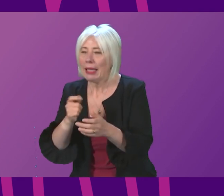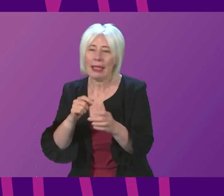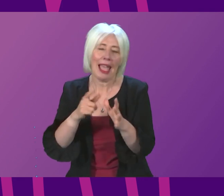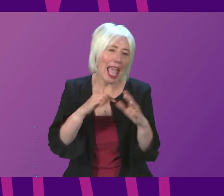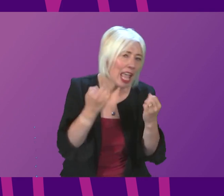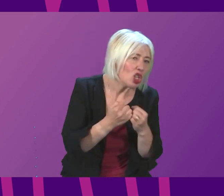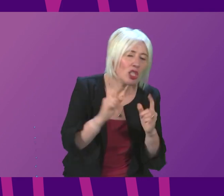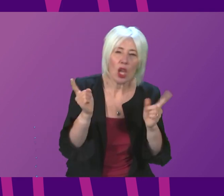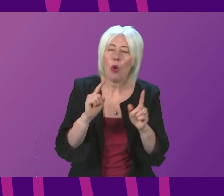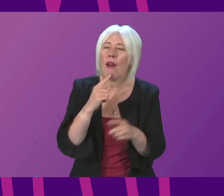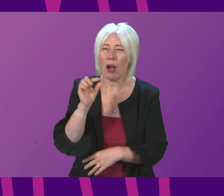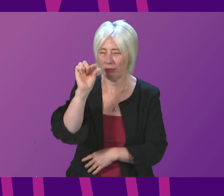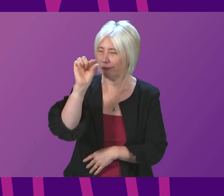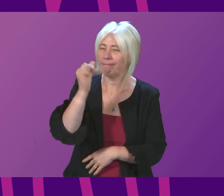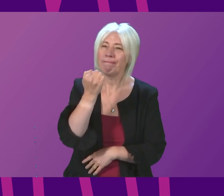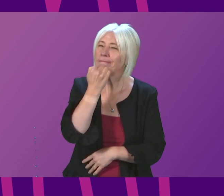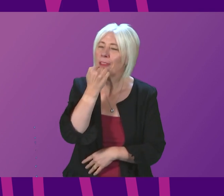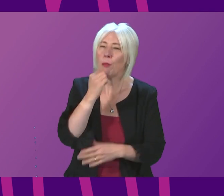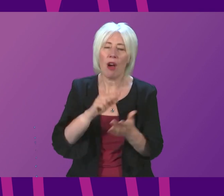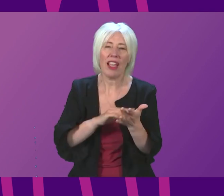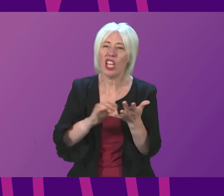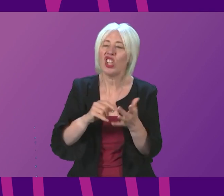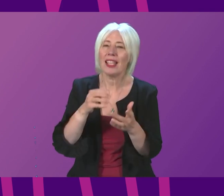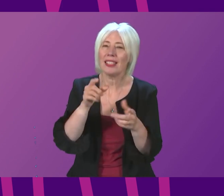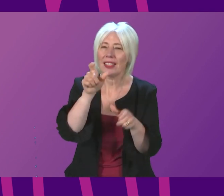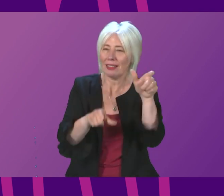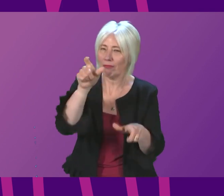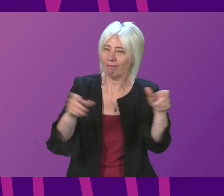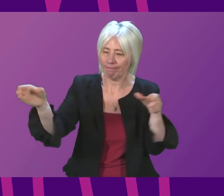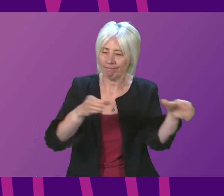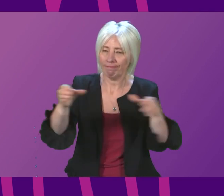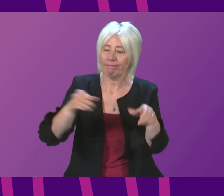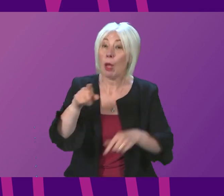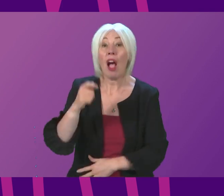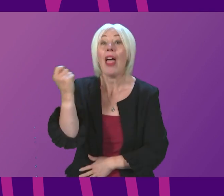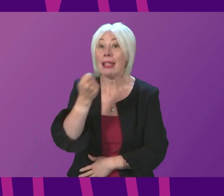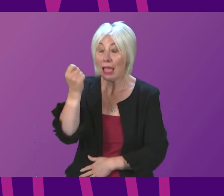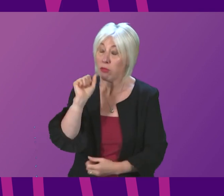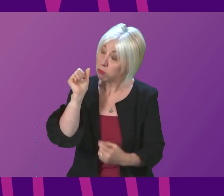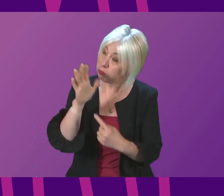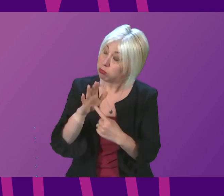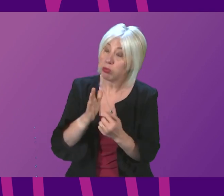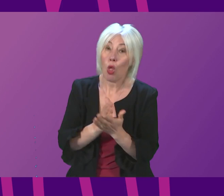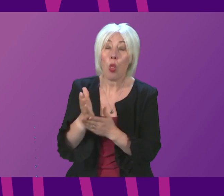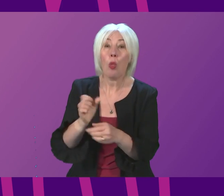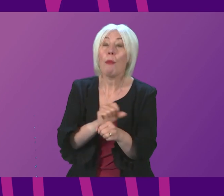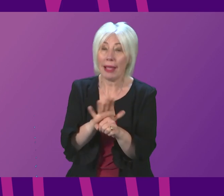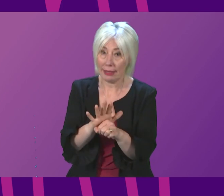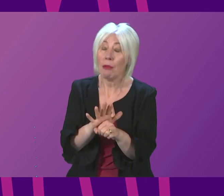very small fraction of NHS staffing. Temporary staff were vital during the height of the pandemic, not least to deliver our